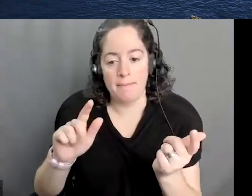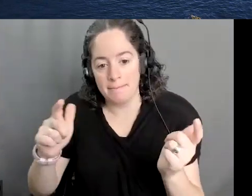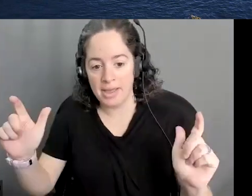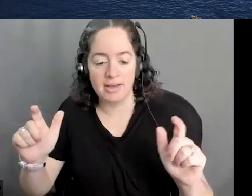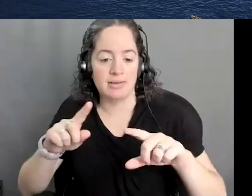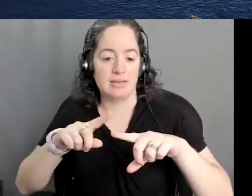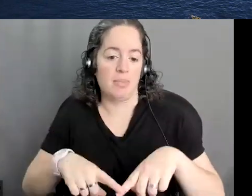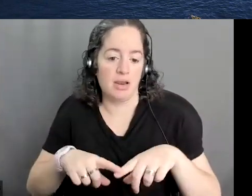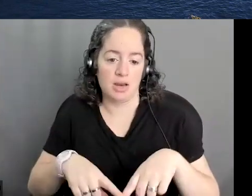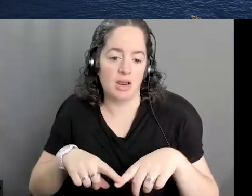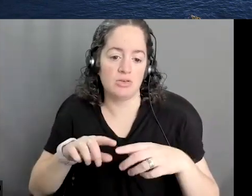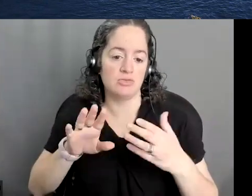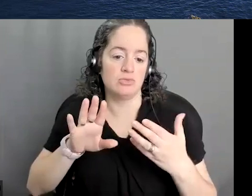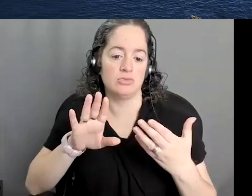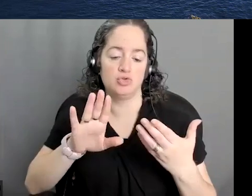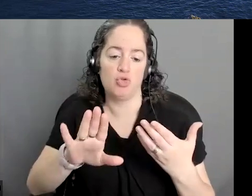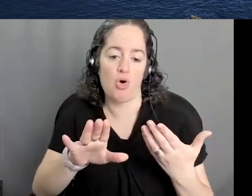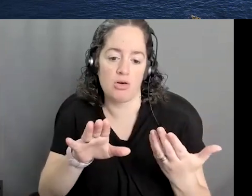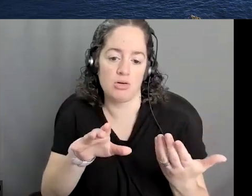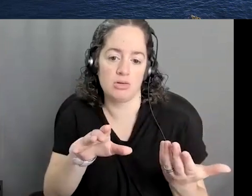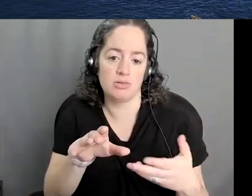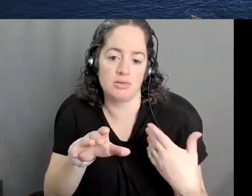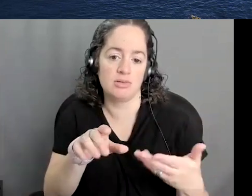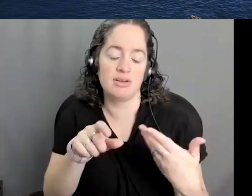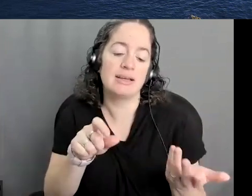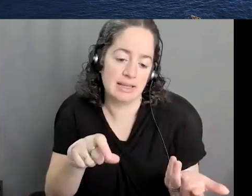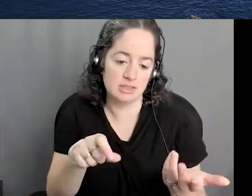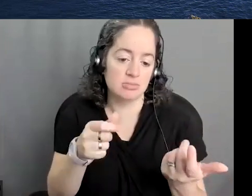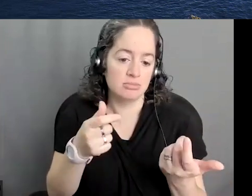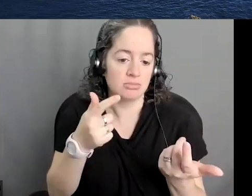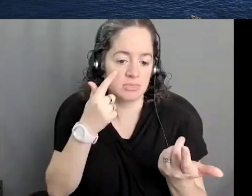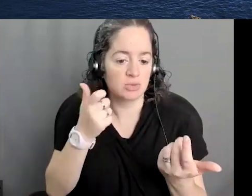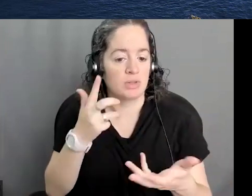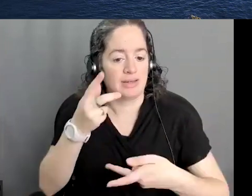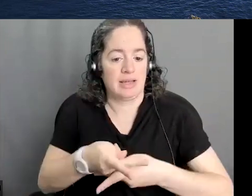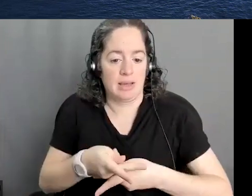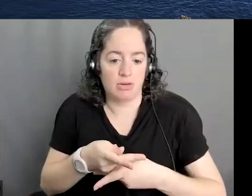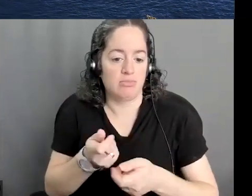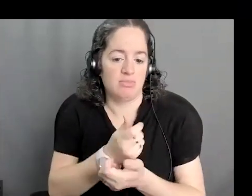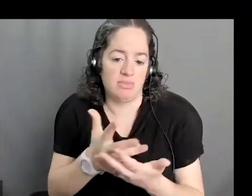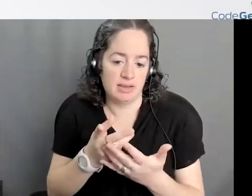or as much as is available in order to keep a column visible.